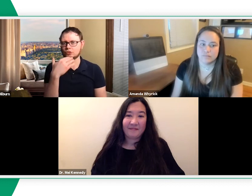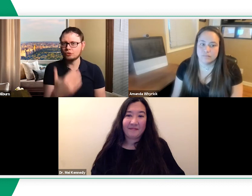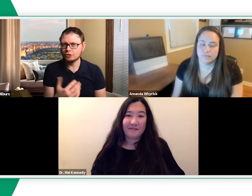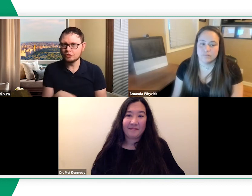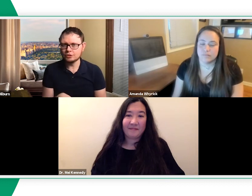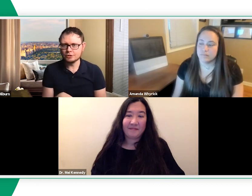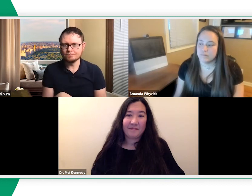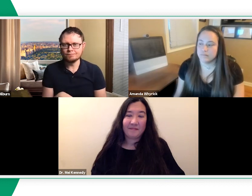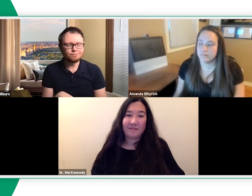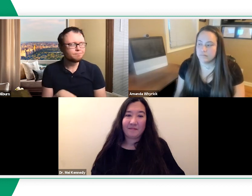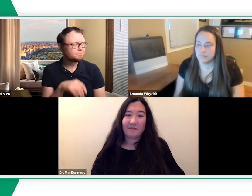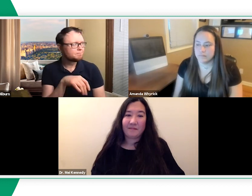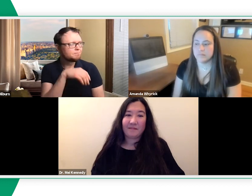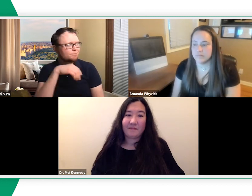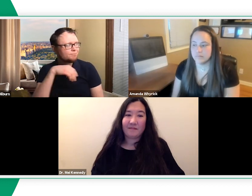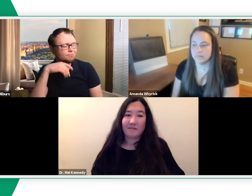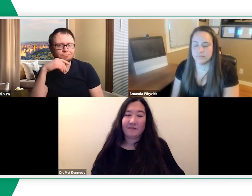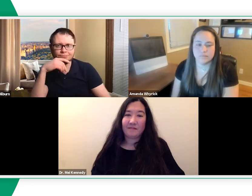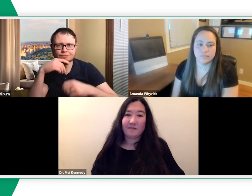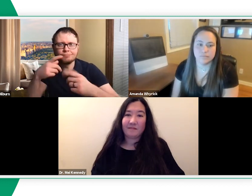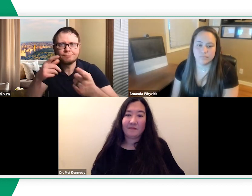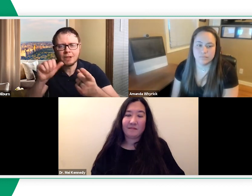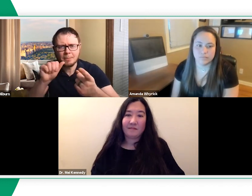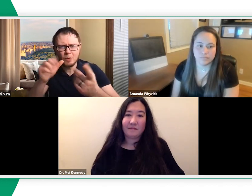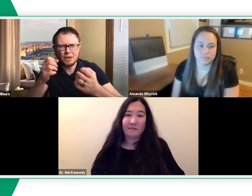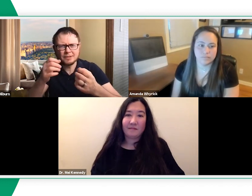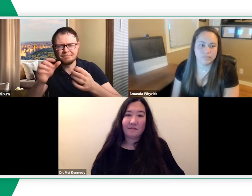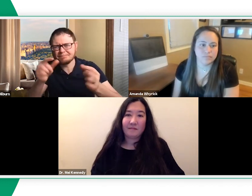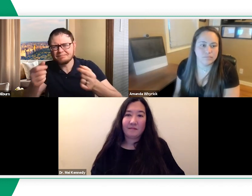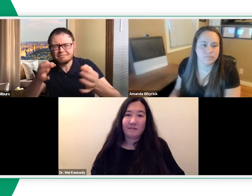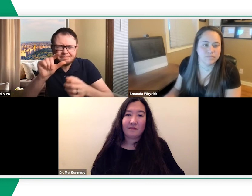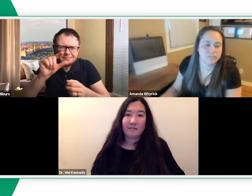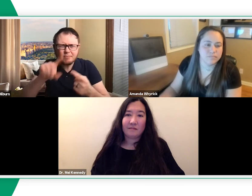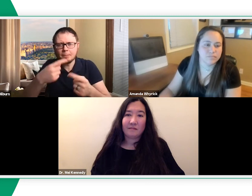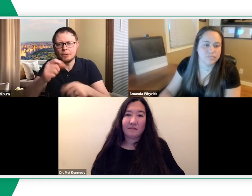percentage, but over the last few years, that's risen up. Thank goodness. Amanda, do you want